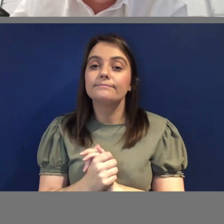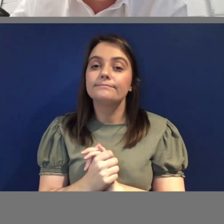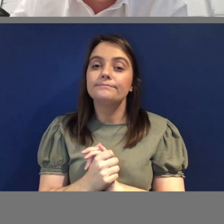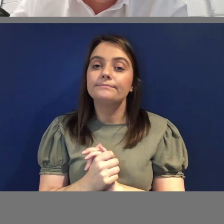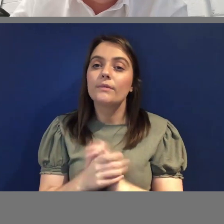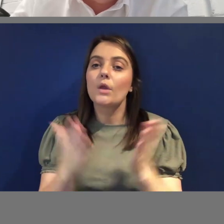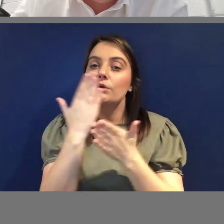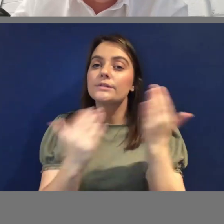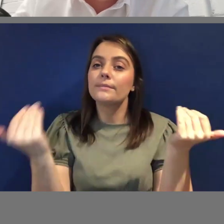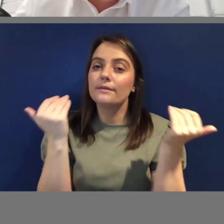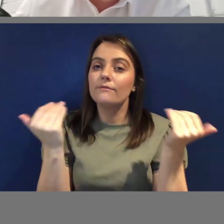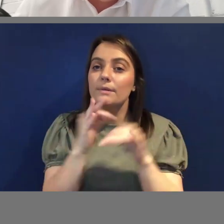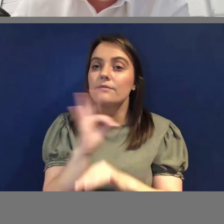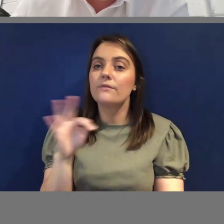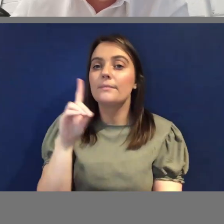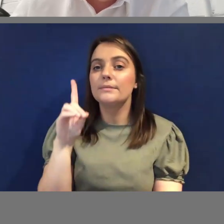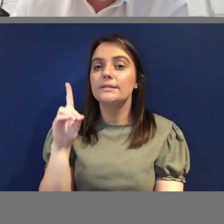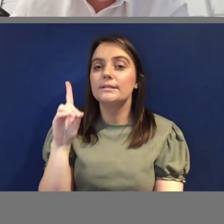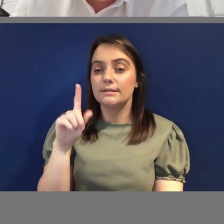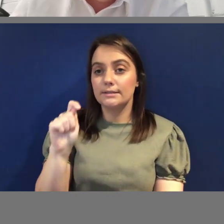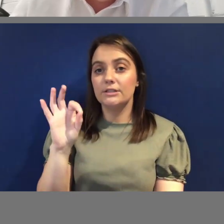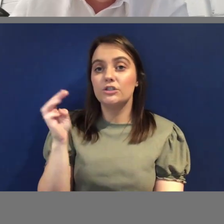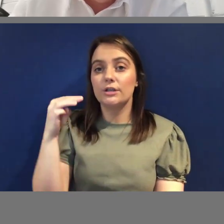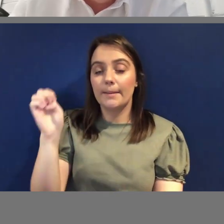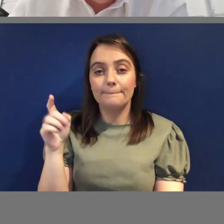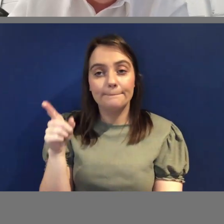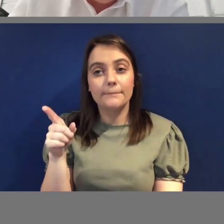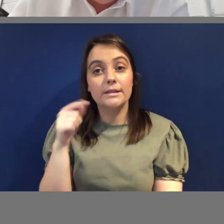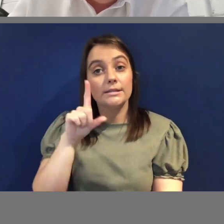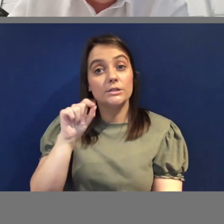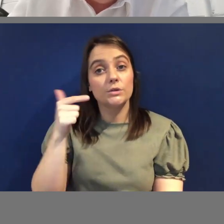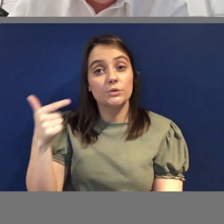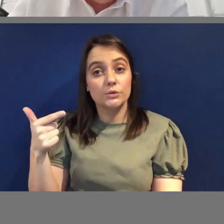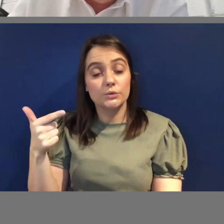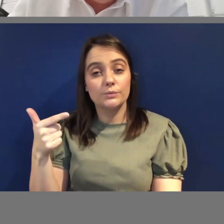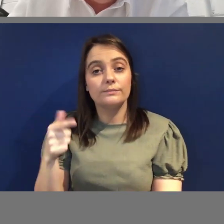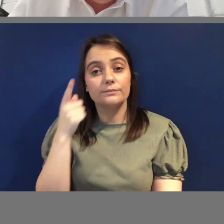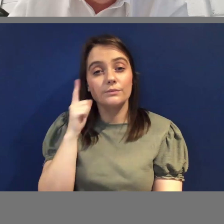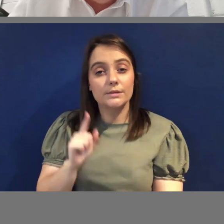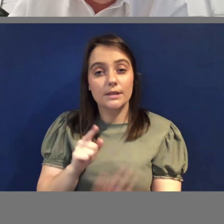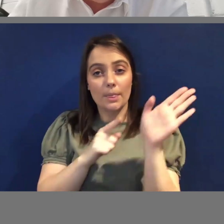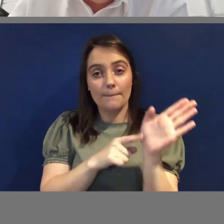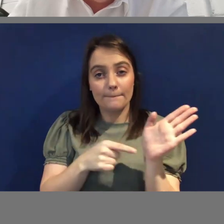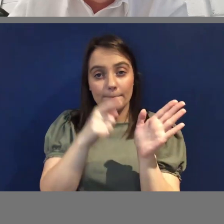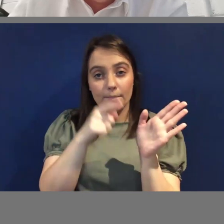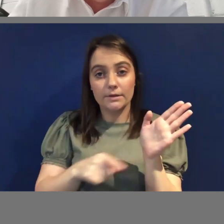an extract from TGDM uh so TGDM 2022 and if we look down here at the bottom Point F it says